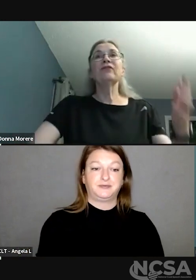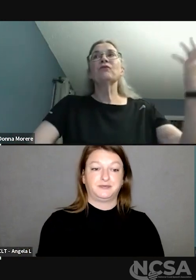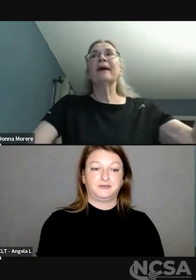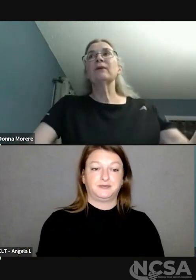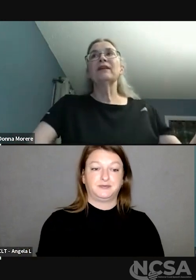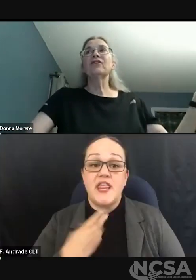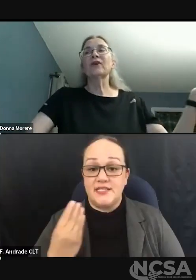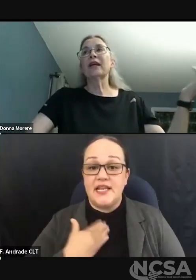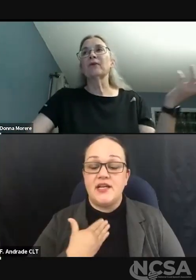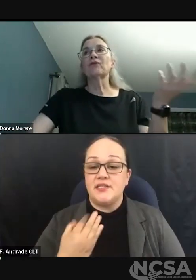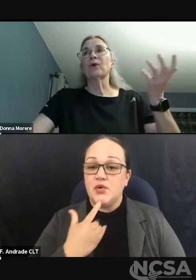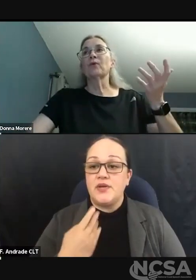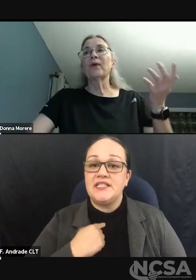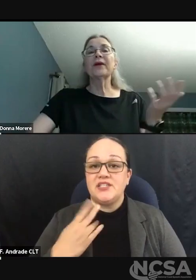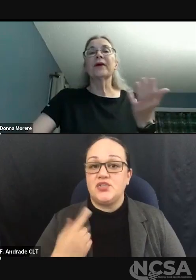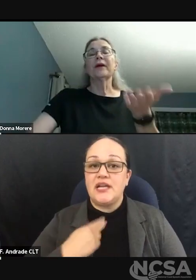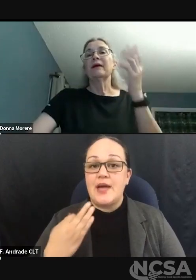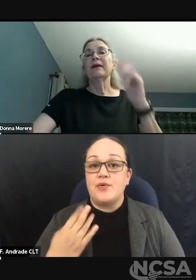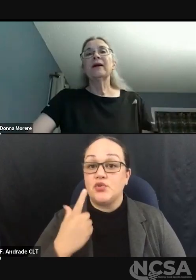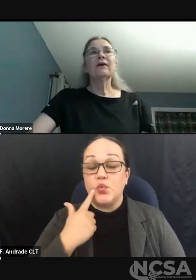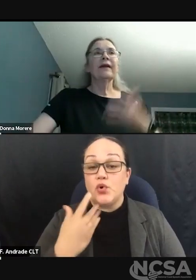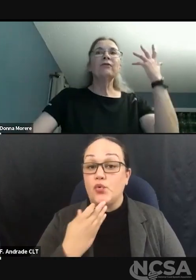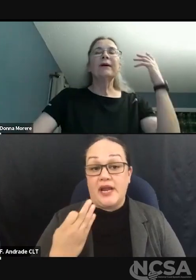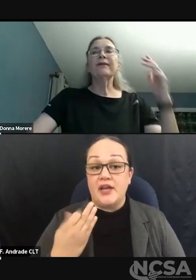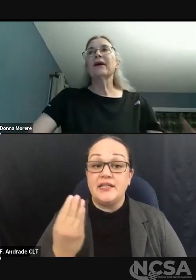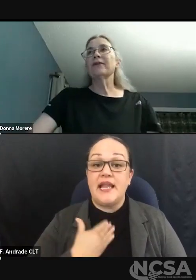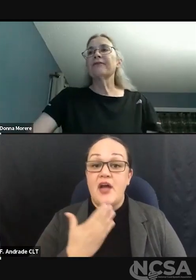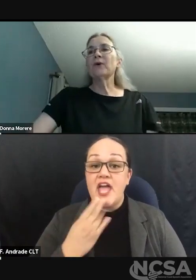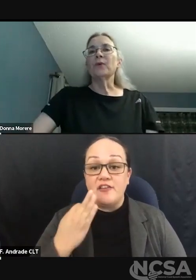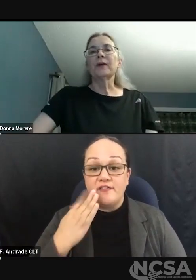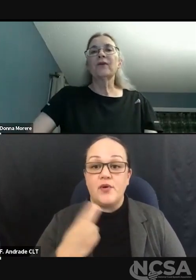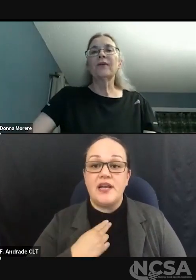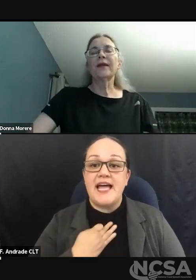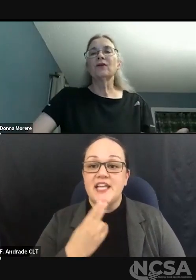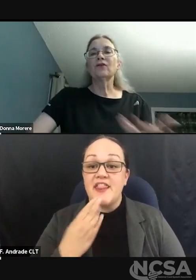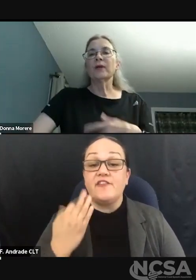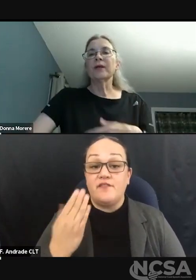I mean this was back when digital cameras were rare. Now everybody's got their phone, so that they can do it